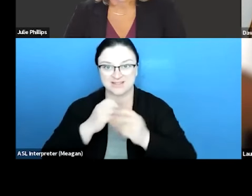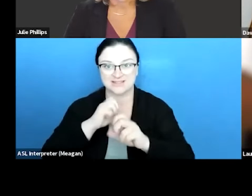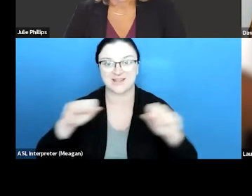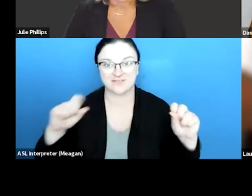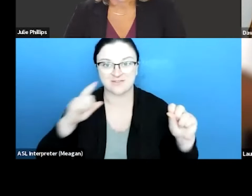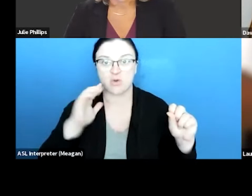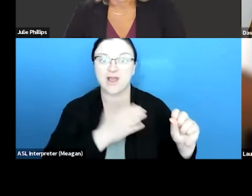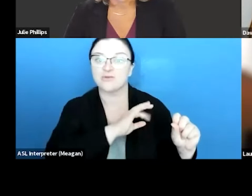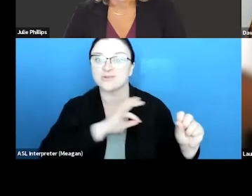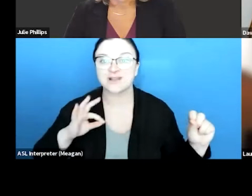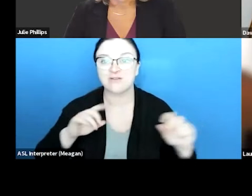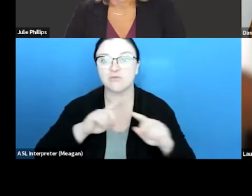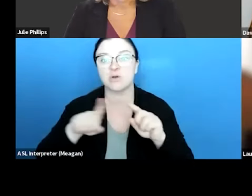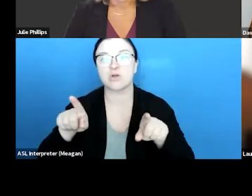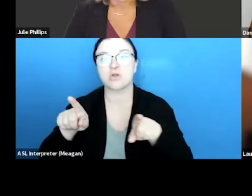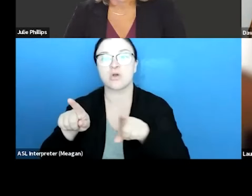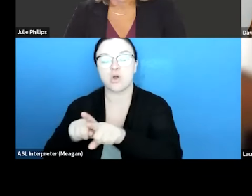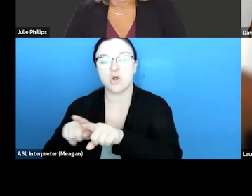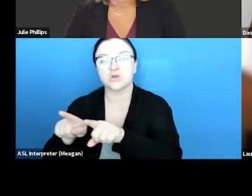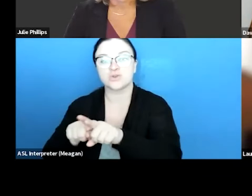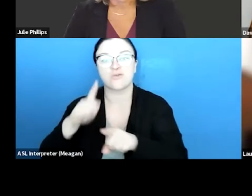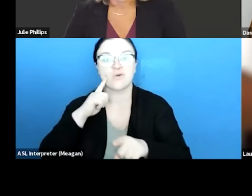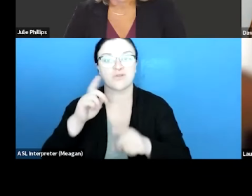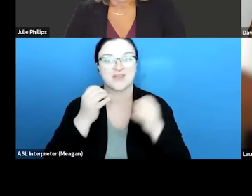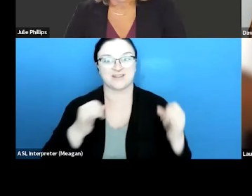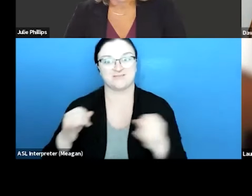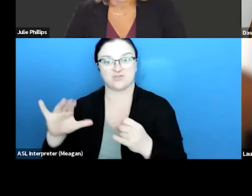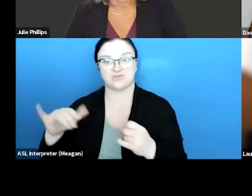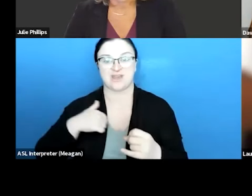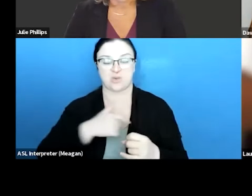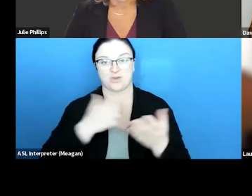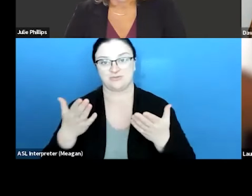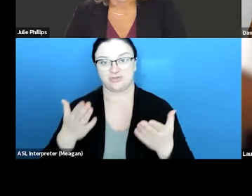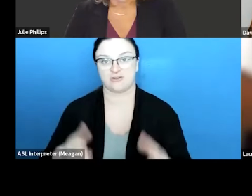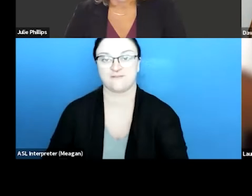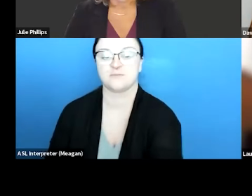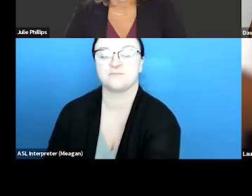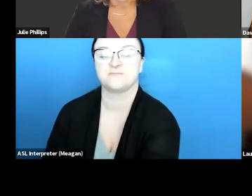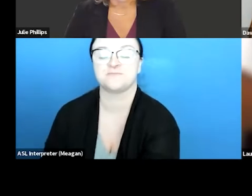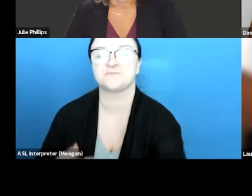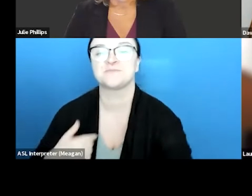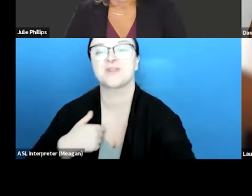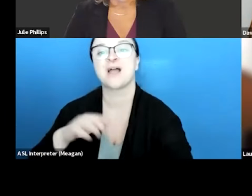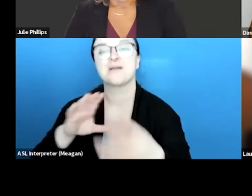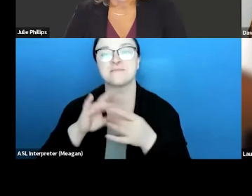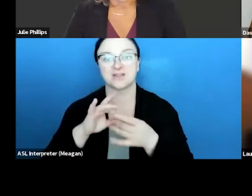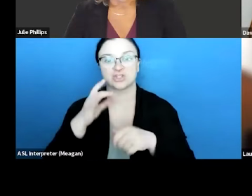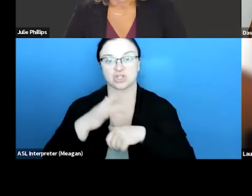but also for the individuals that we serve. As I noted earlier, mobile teams can always reach out